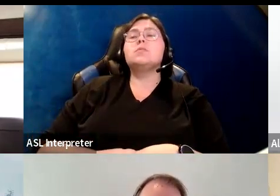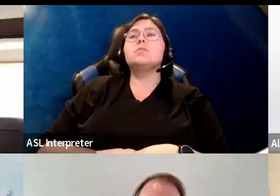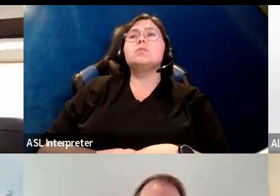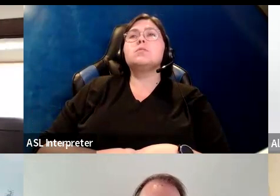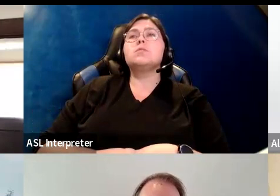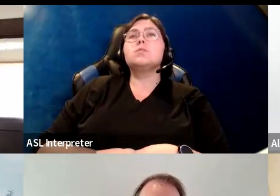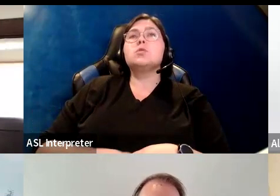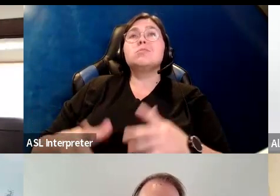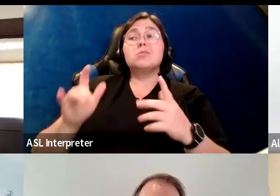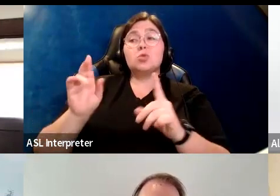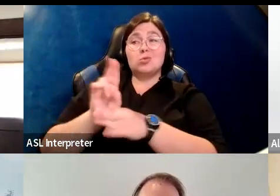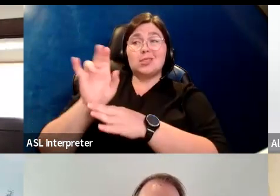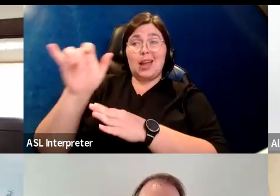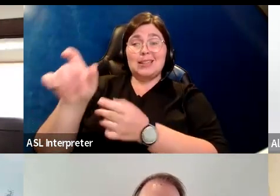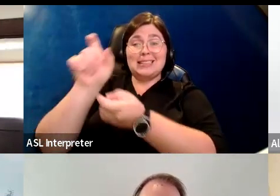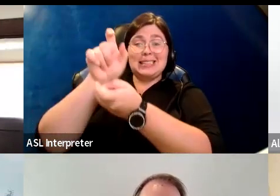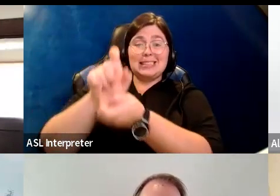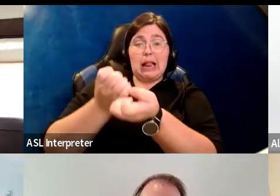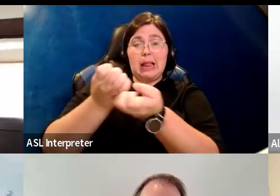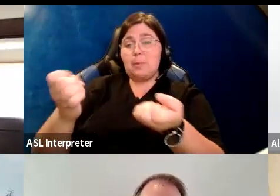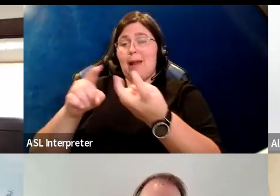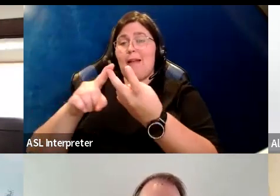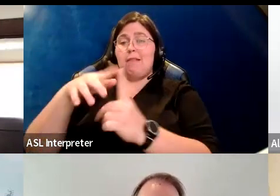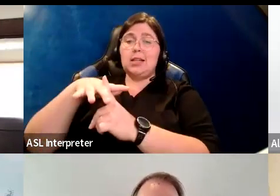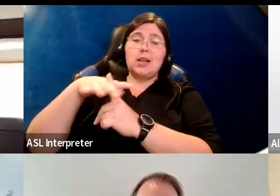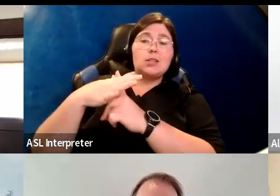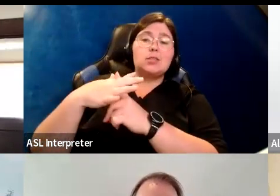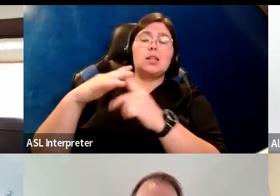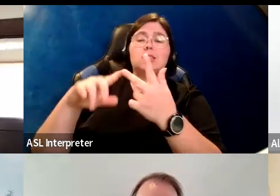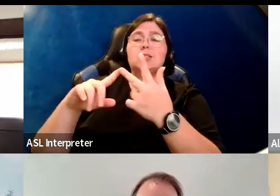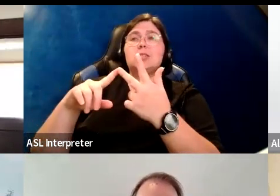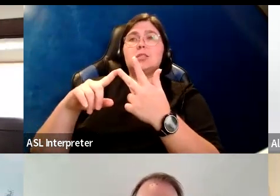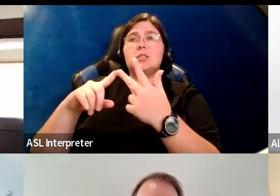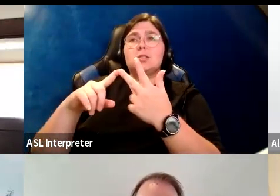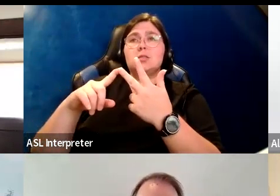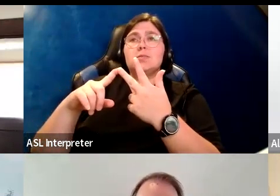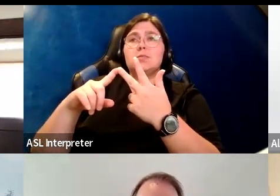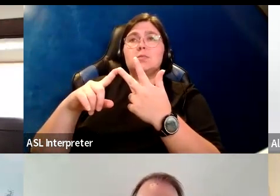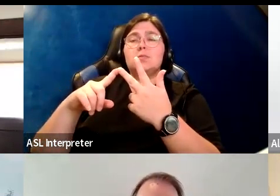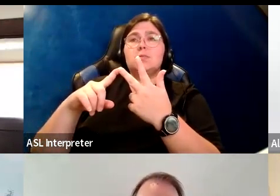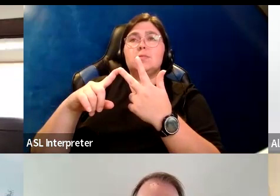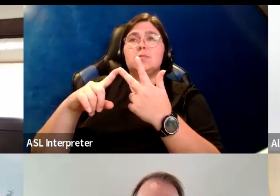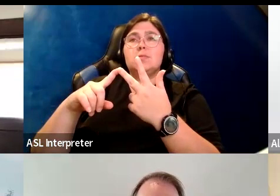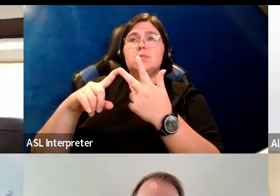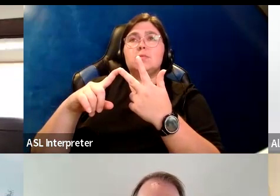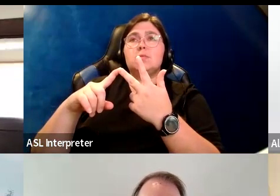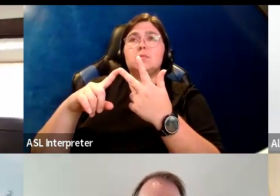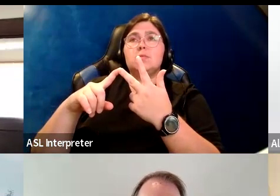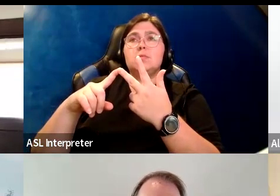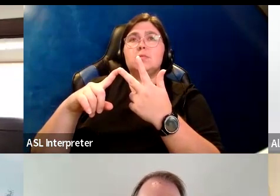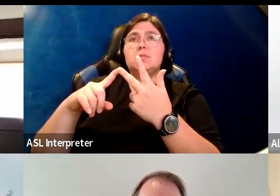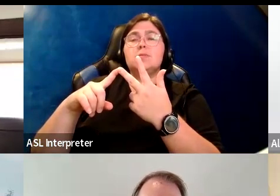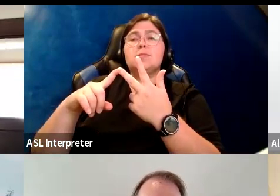the context we wanted to use, and extra addings